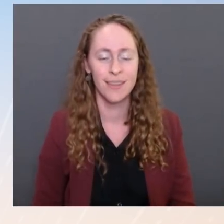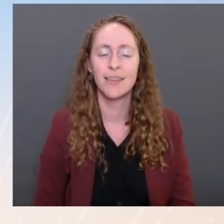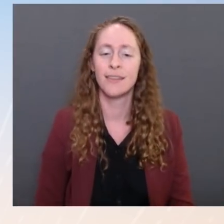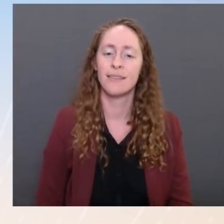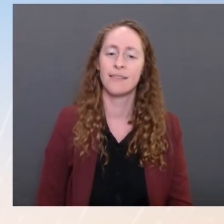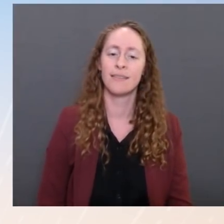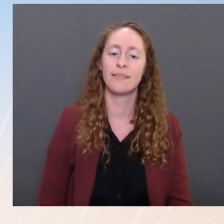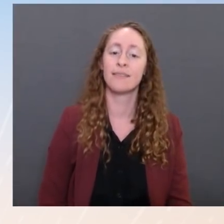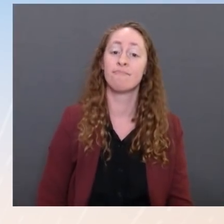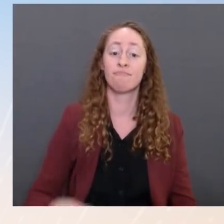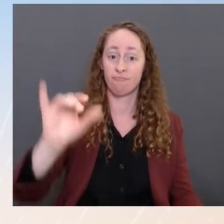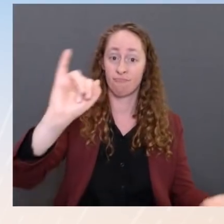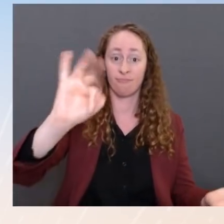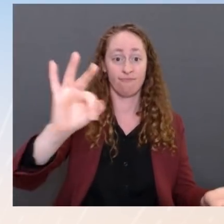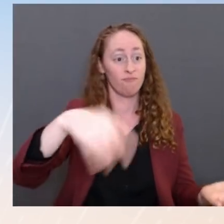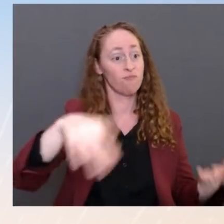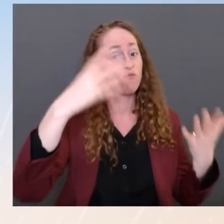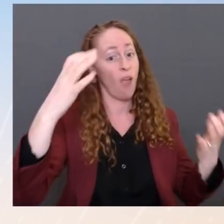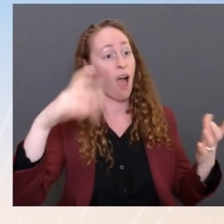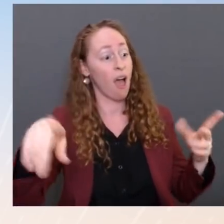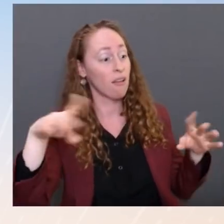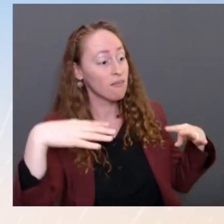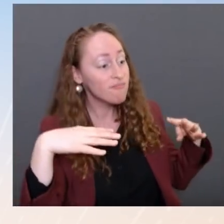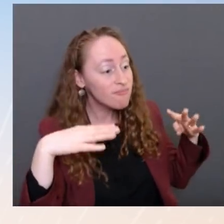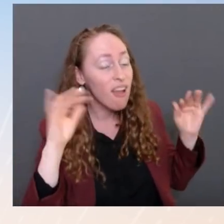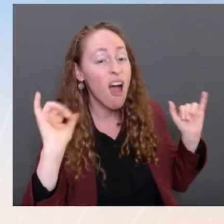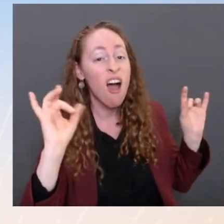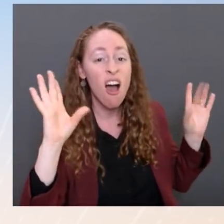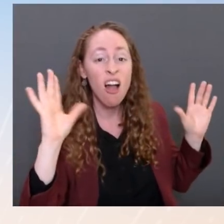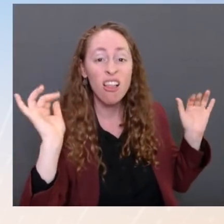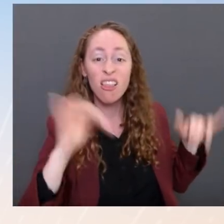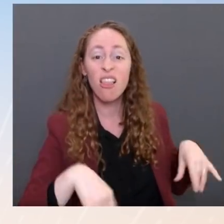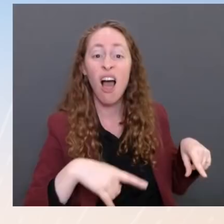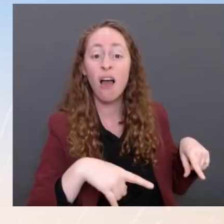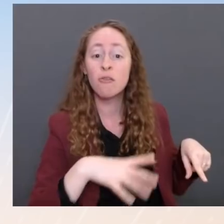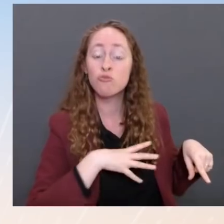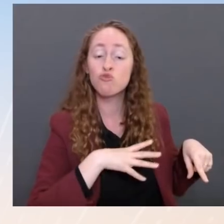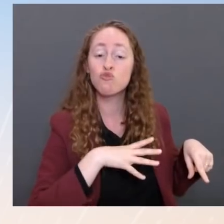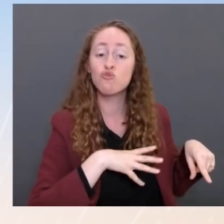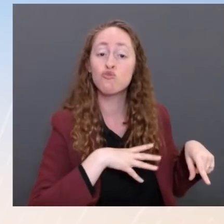that will raise taxes on 75 million Americans, if they're embracing the importance